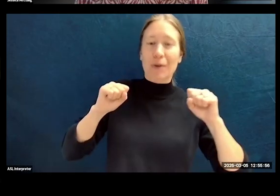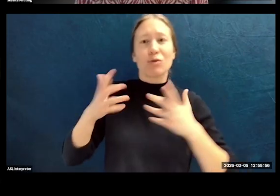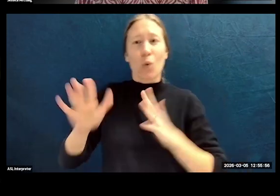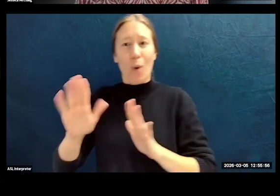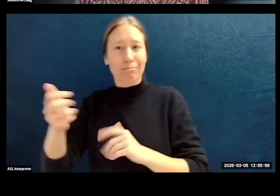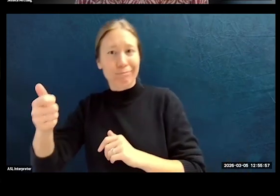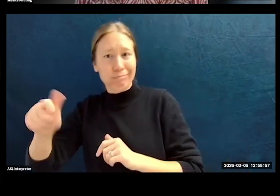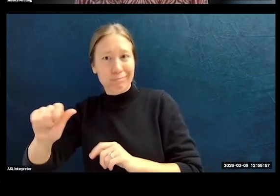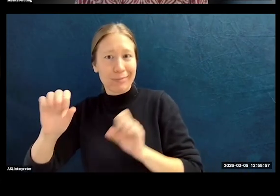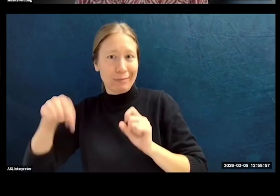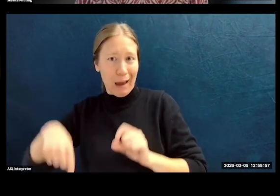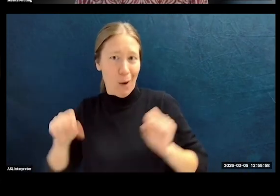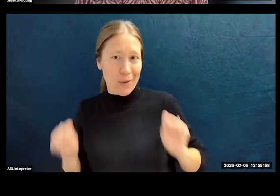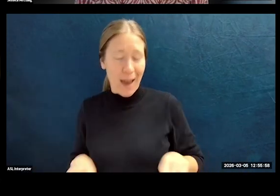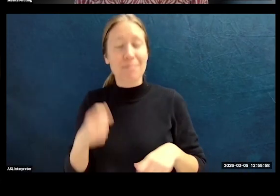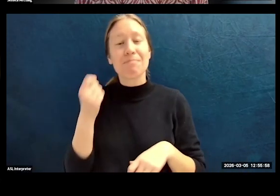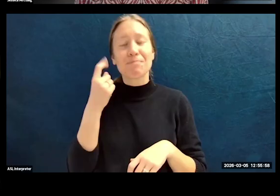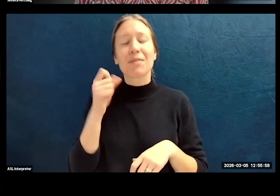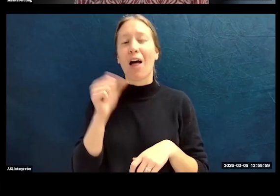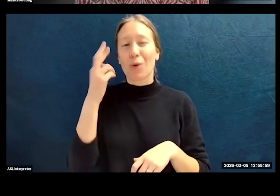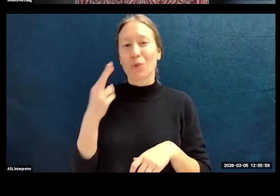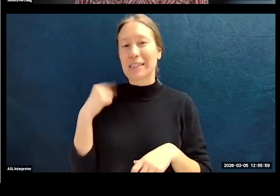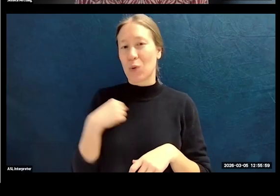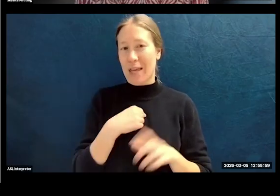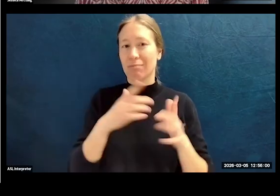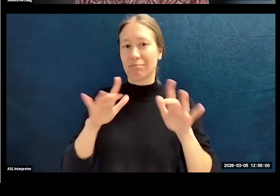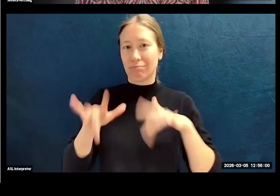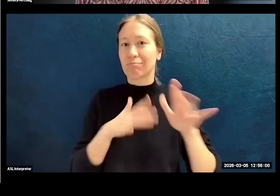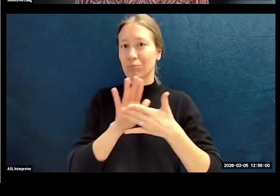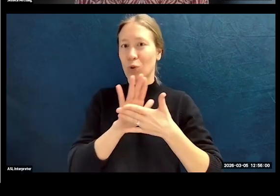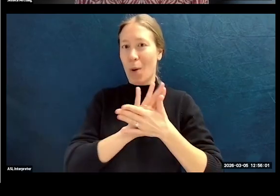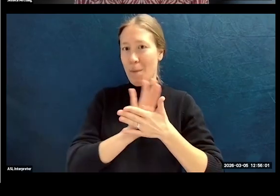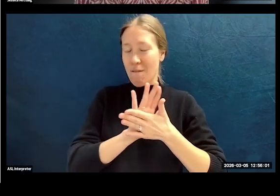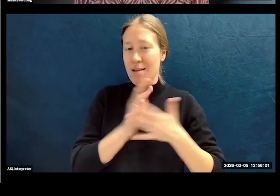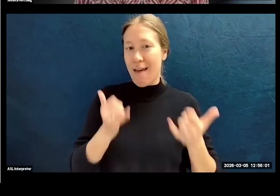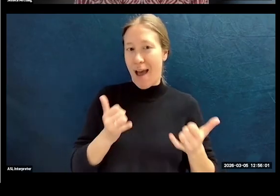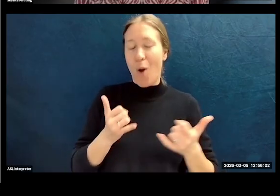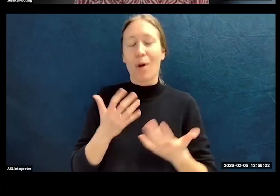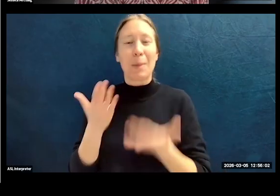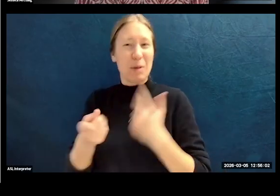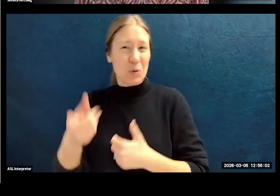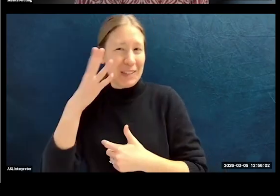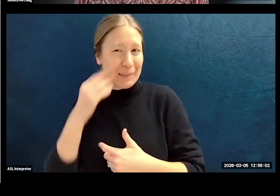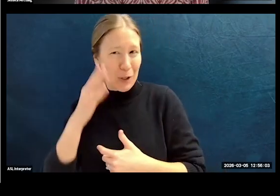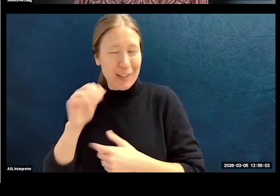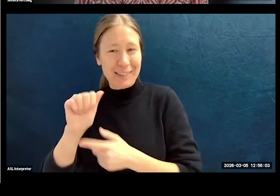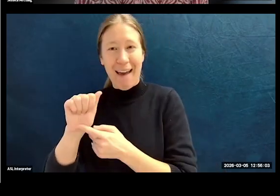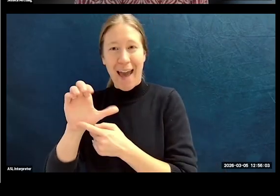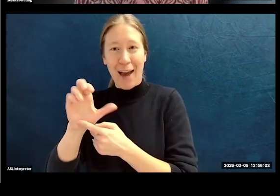is there's a reason that we did this as a recording, and you may experience this as you're using Acrobat. Acrobat has a tendency to behave